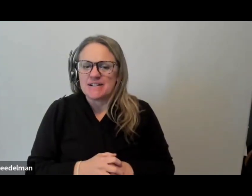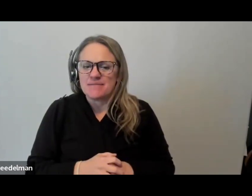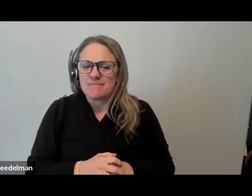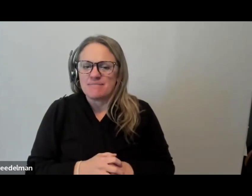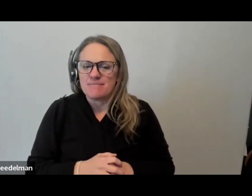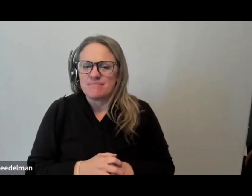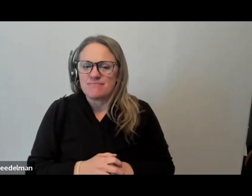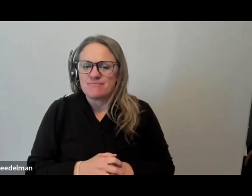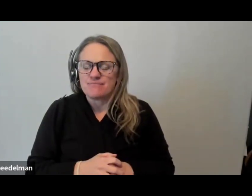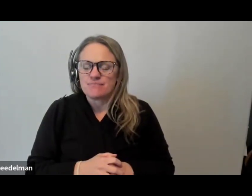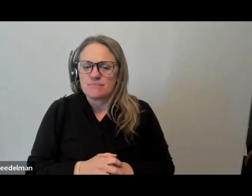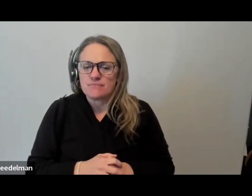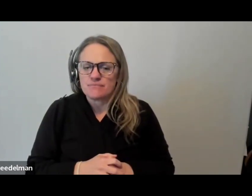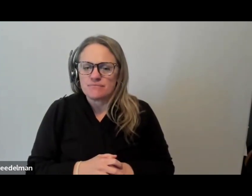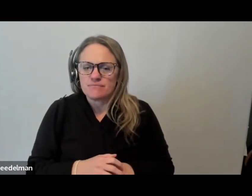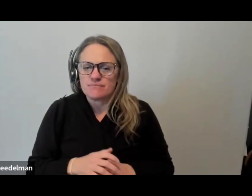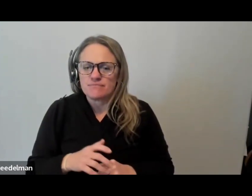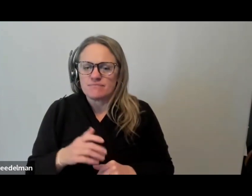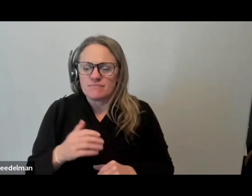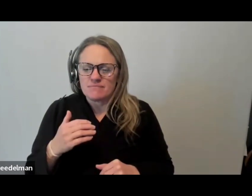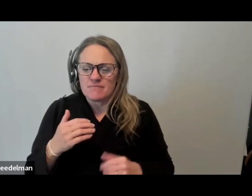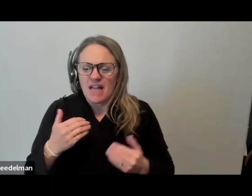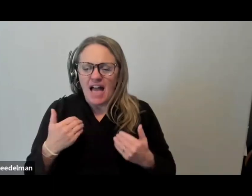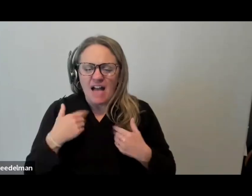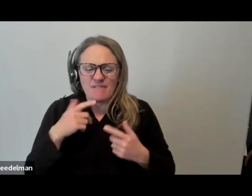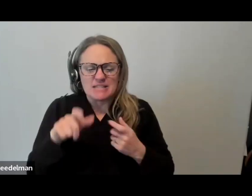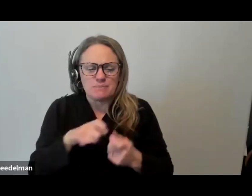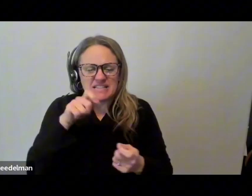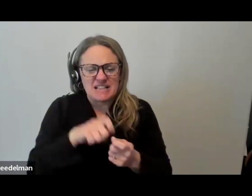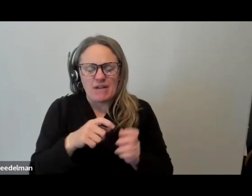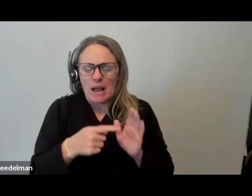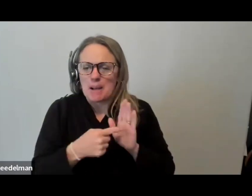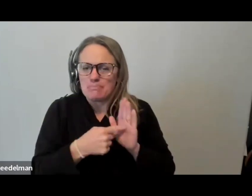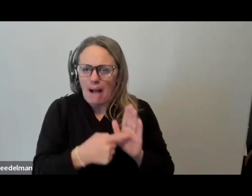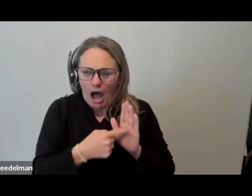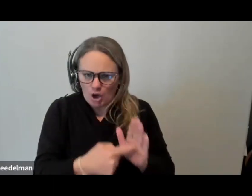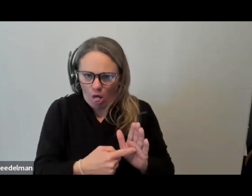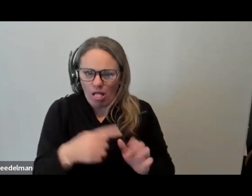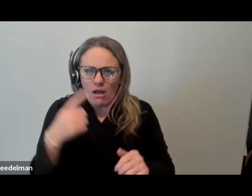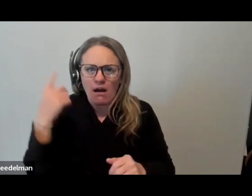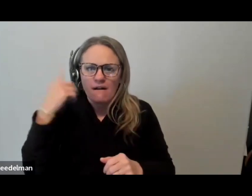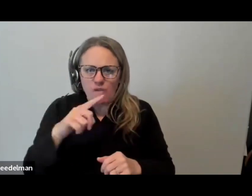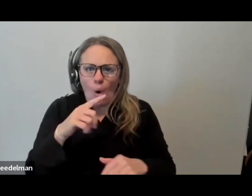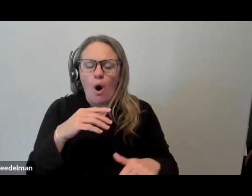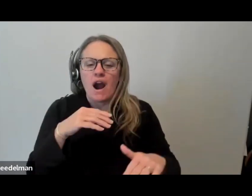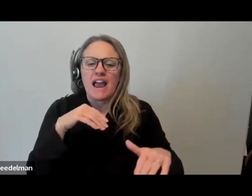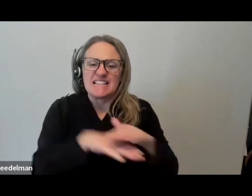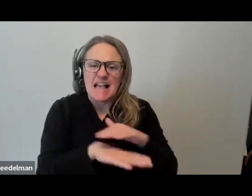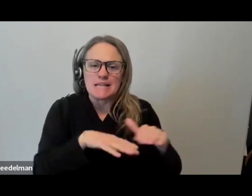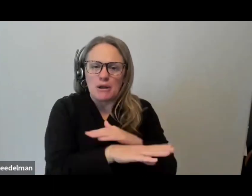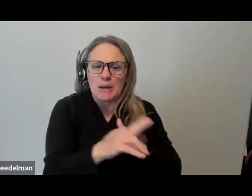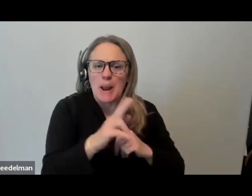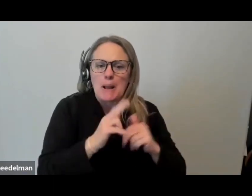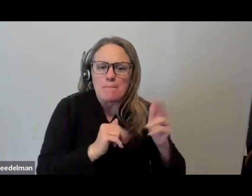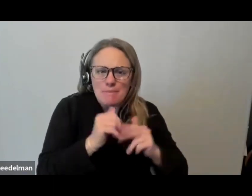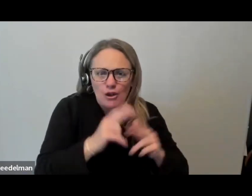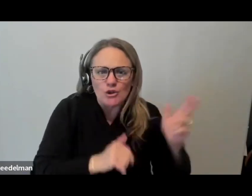a, a certain model for accessibility built into the ways of working in the organizational structure.